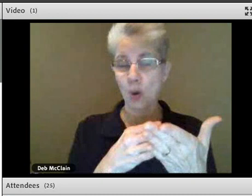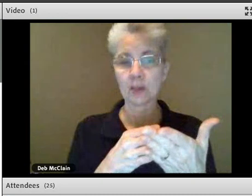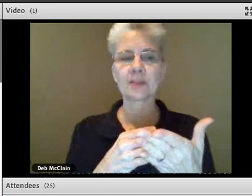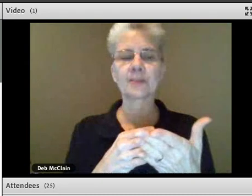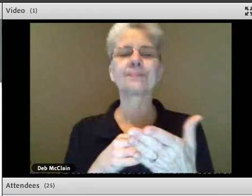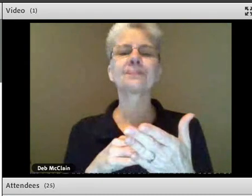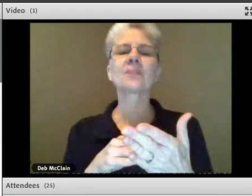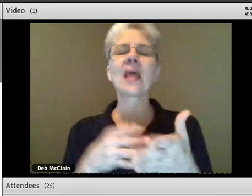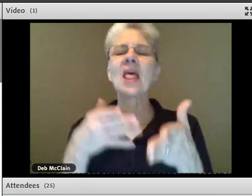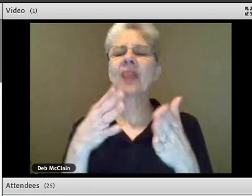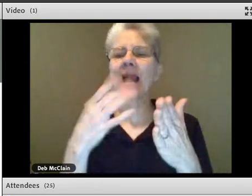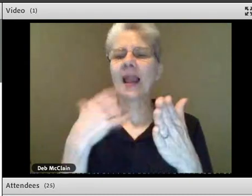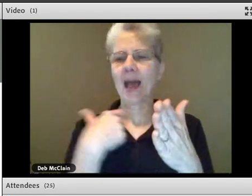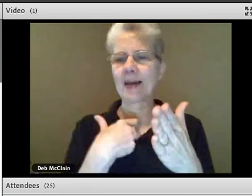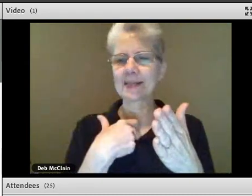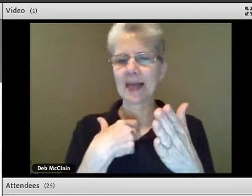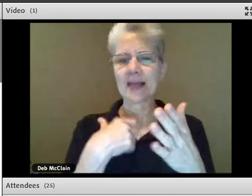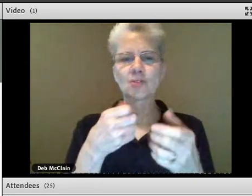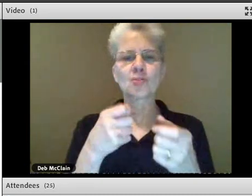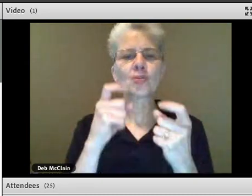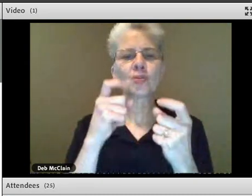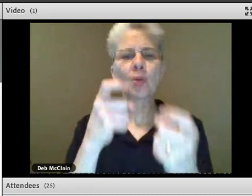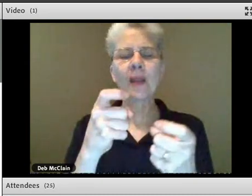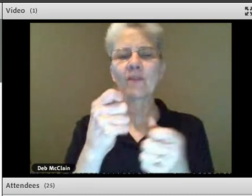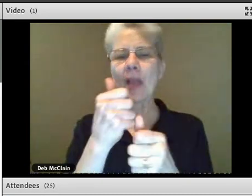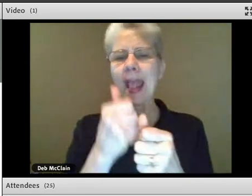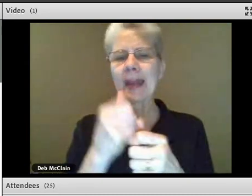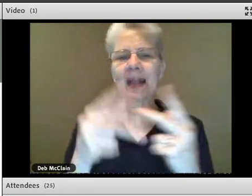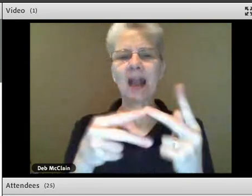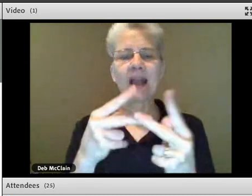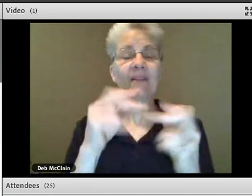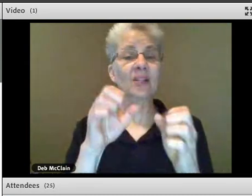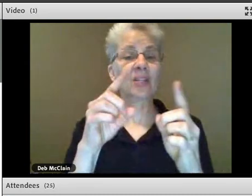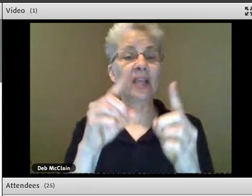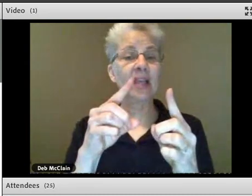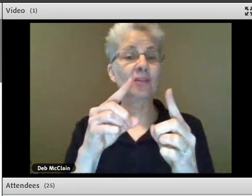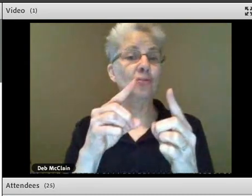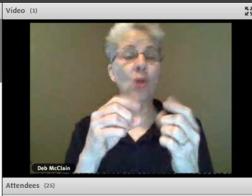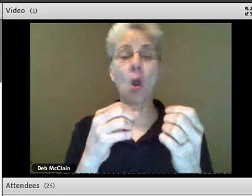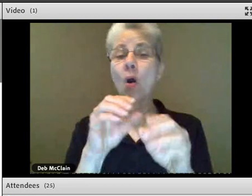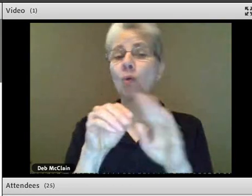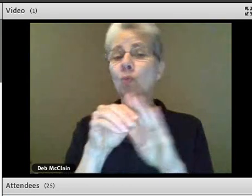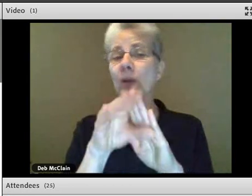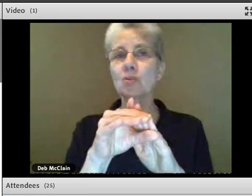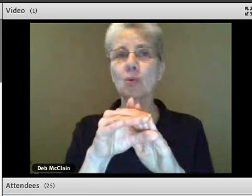allow us to deliver any kind of educational resource, and that could through video, through text, through people